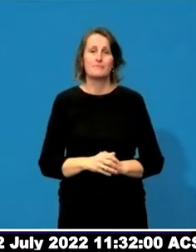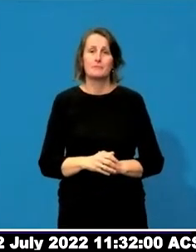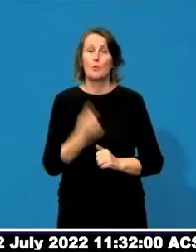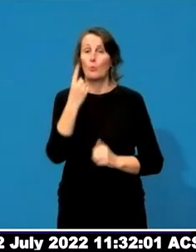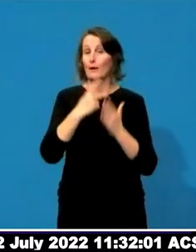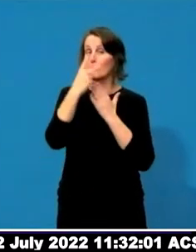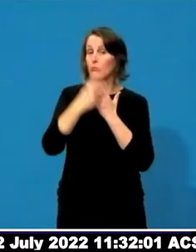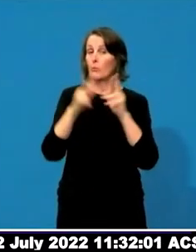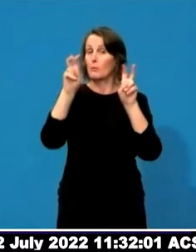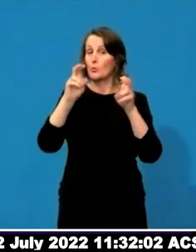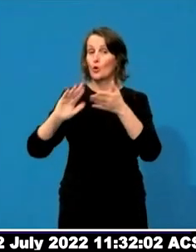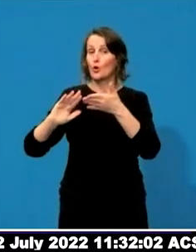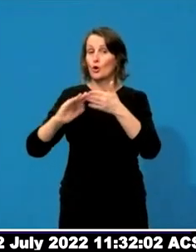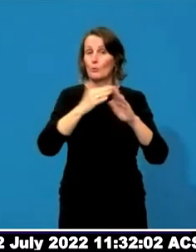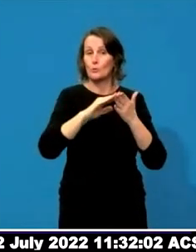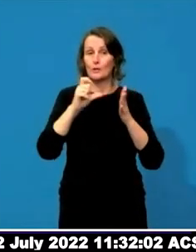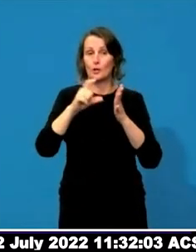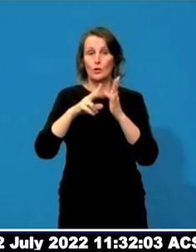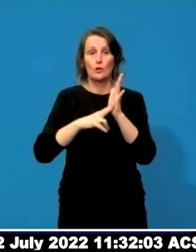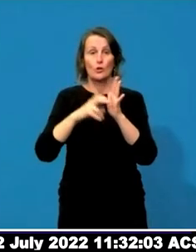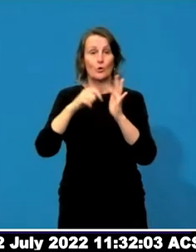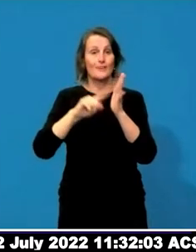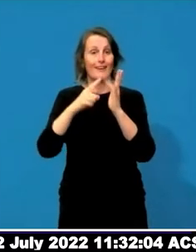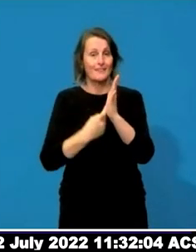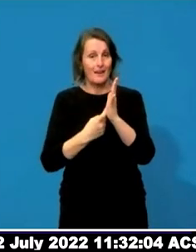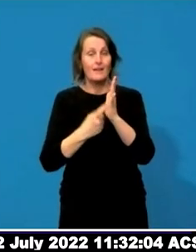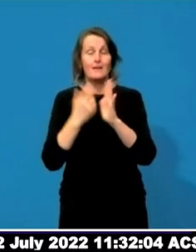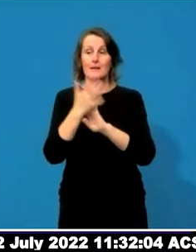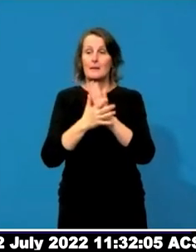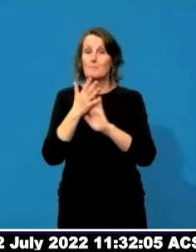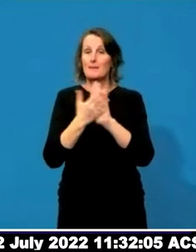that very well-established organisations like Miwatj and Congress